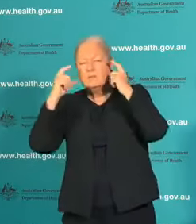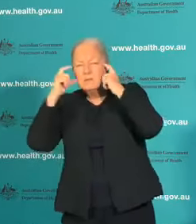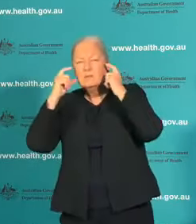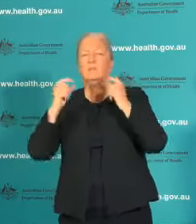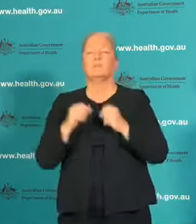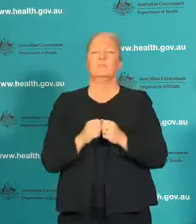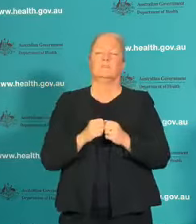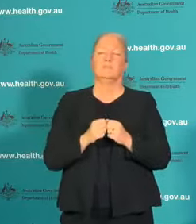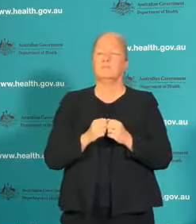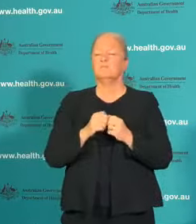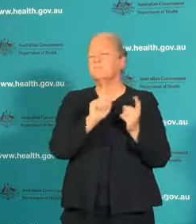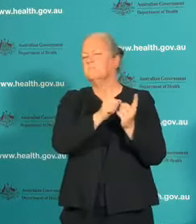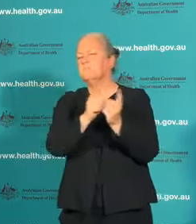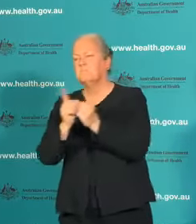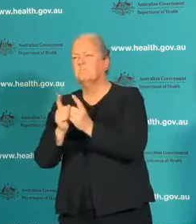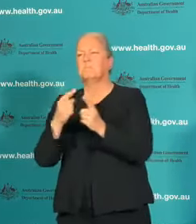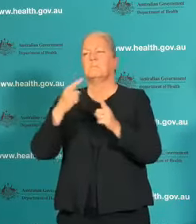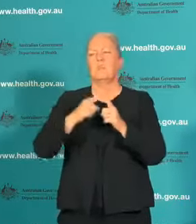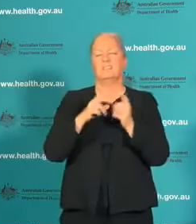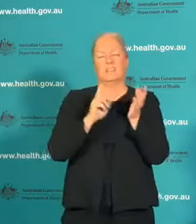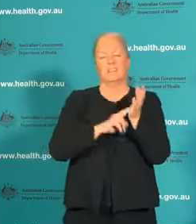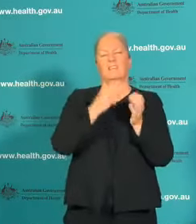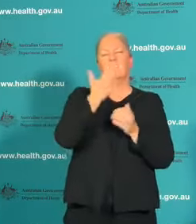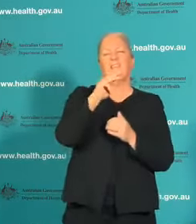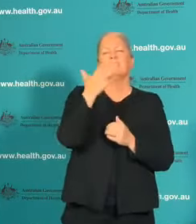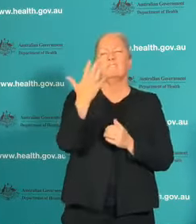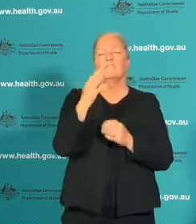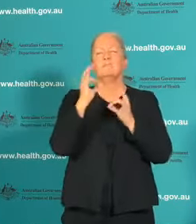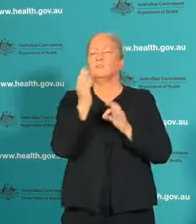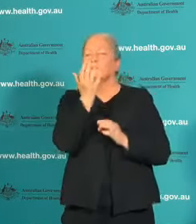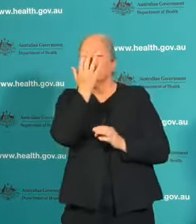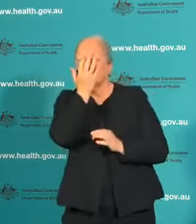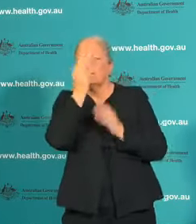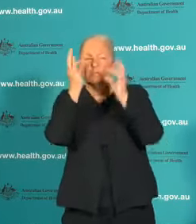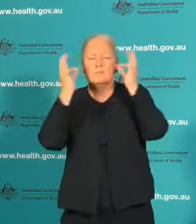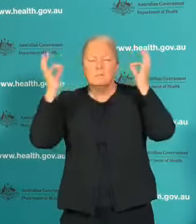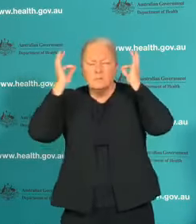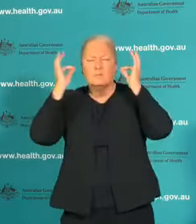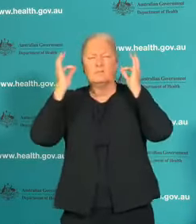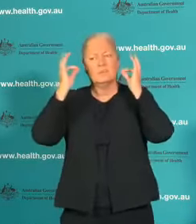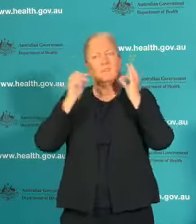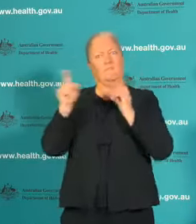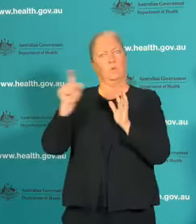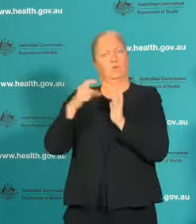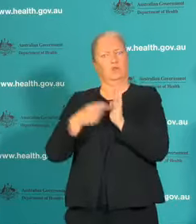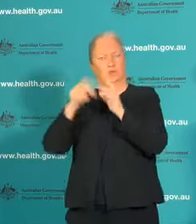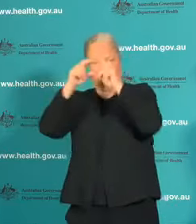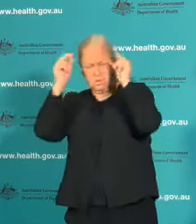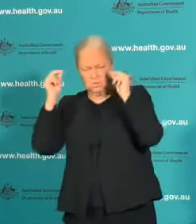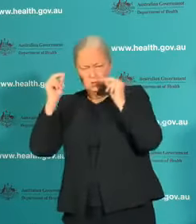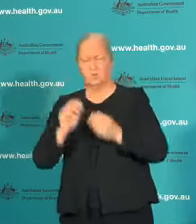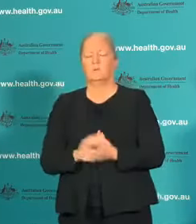N95 masks. The National Medical Stockpile now has over 280 million surgical masks